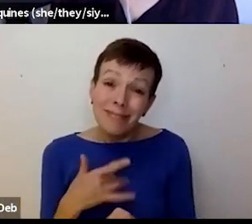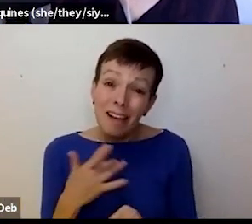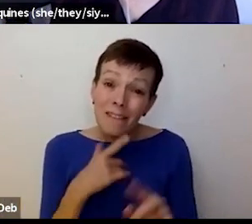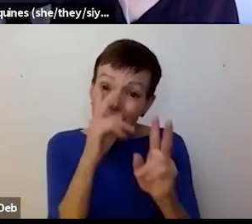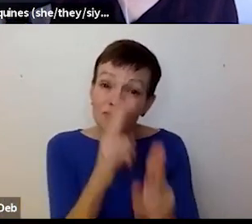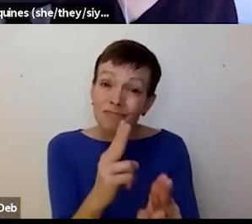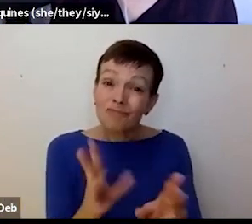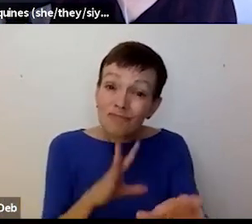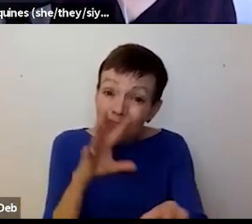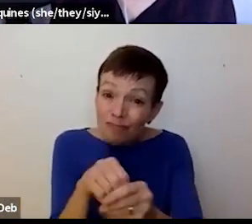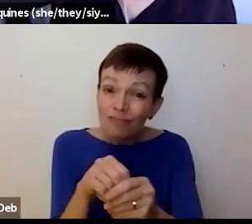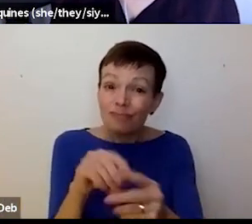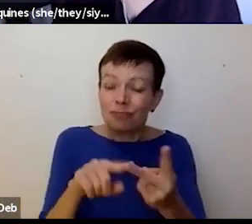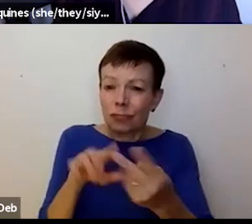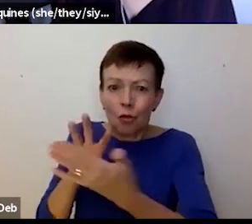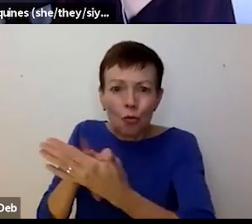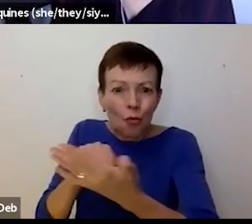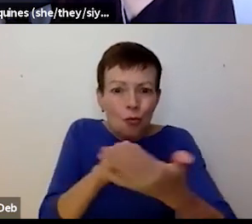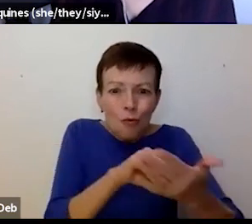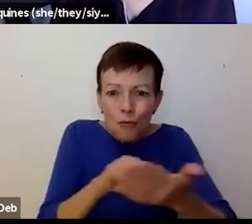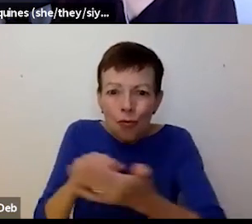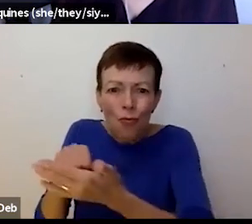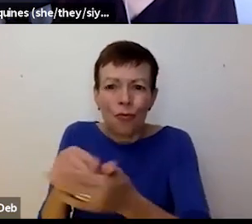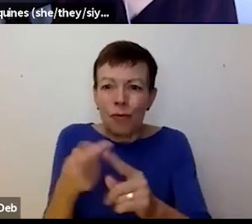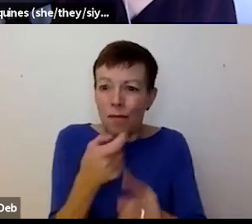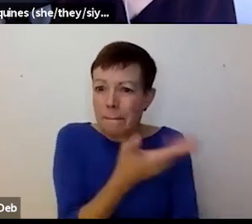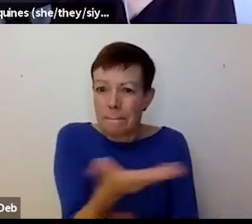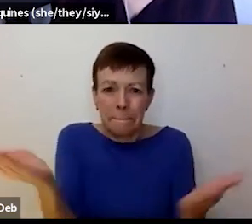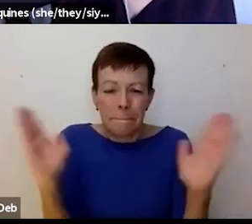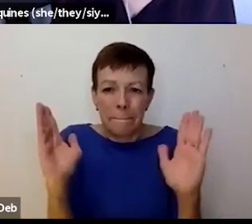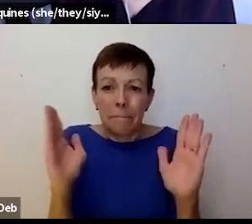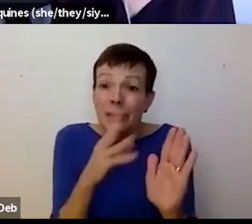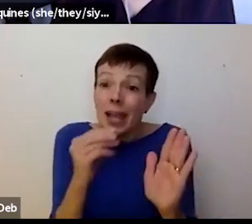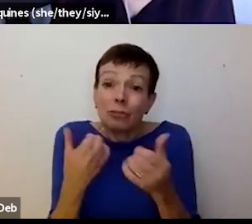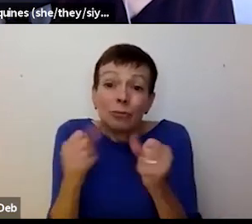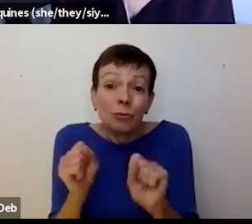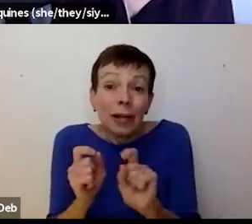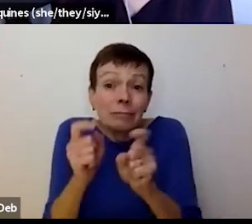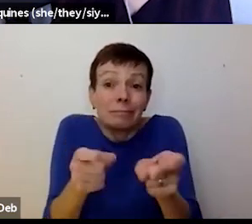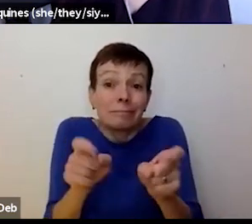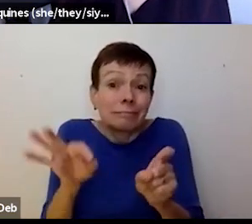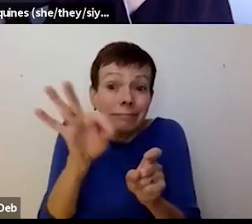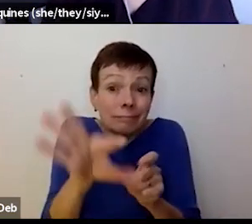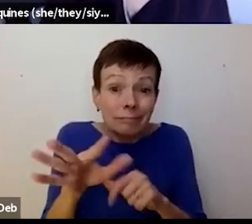from everybody and to consistently contribute what I can, which is important. It's like we’re here to